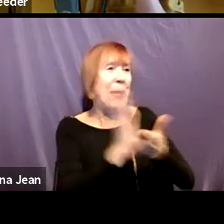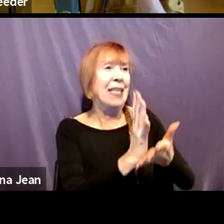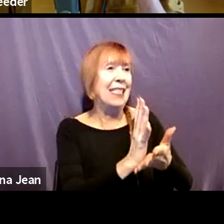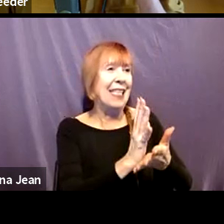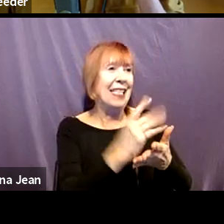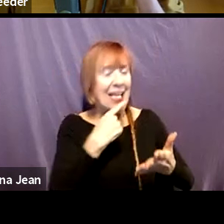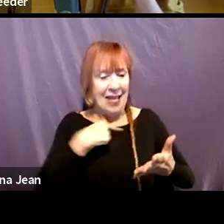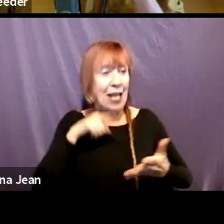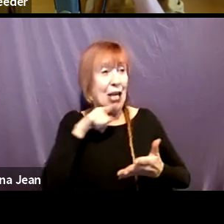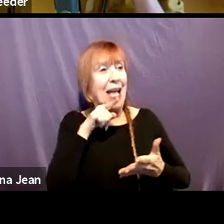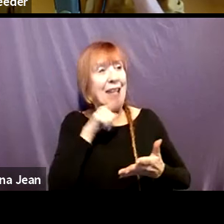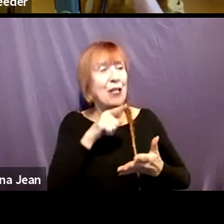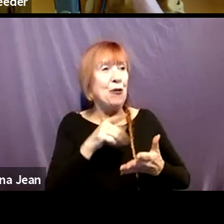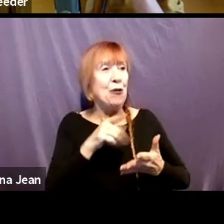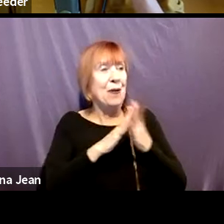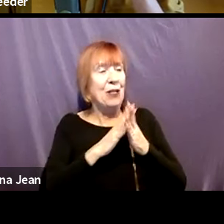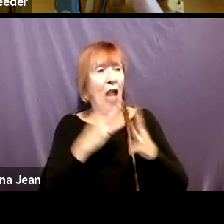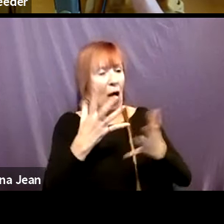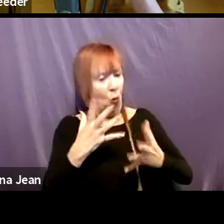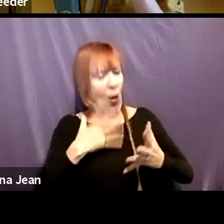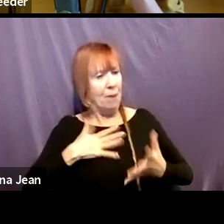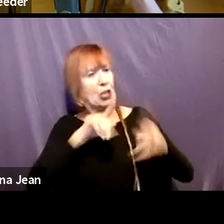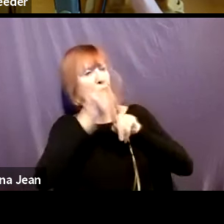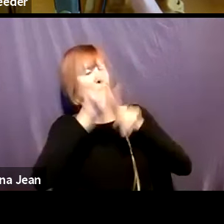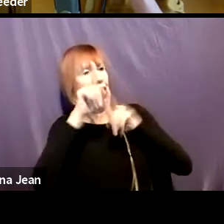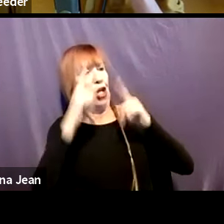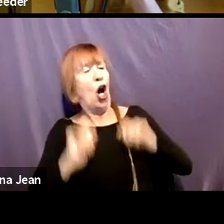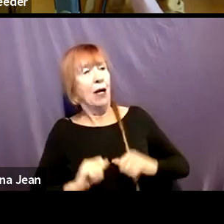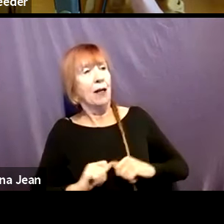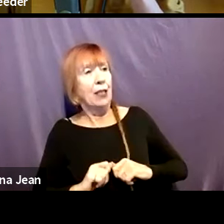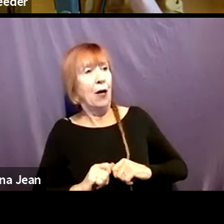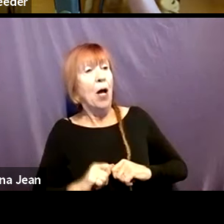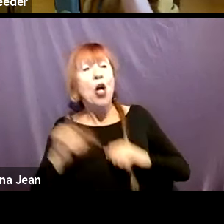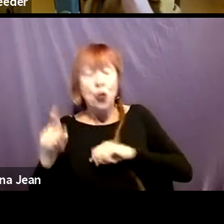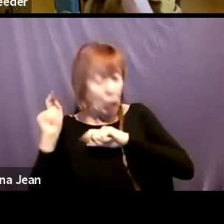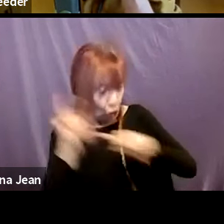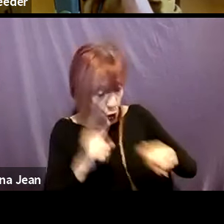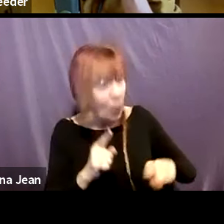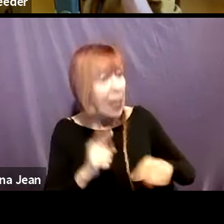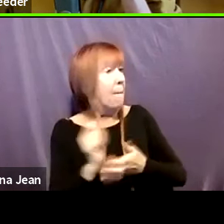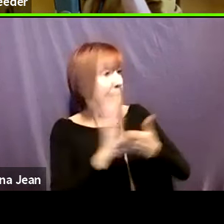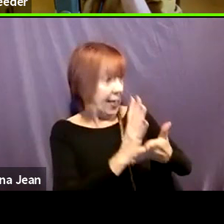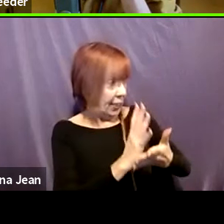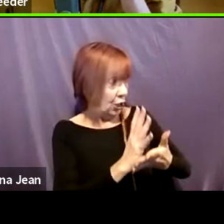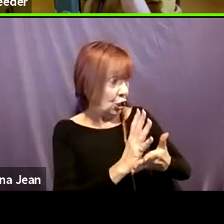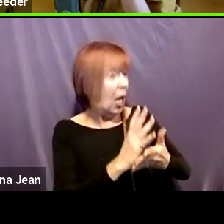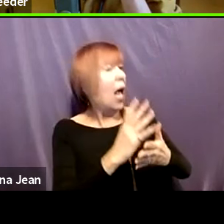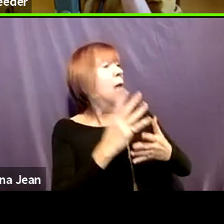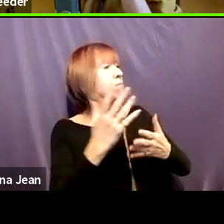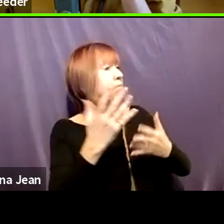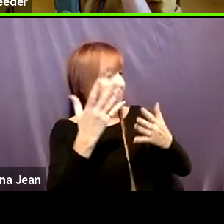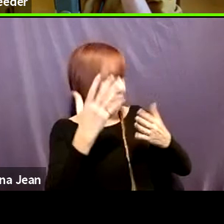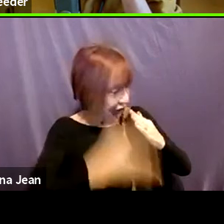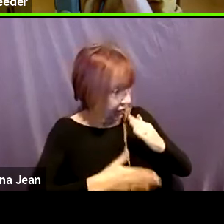like let them get to know you, and then you could say, "I'd love to play a part in this", Yeah. but they're gonna want like, depending on who you sell it to,